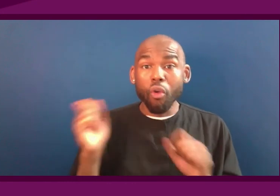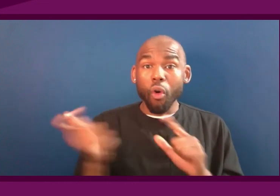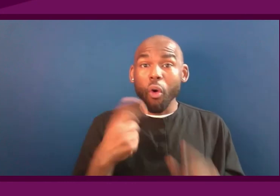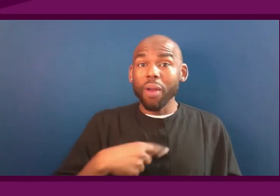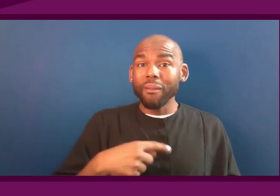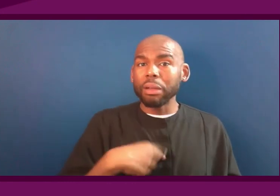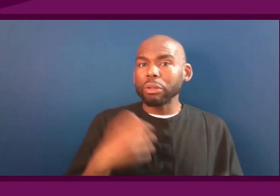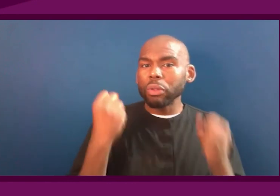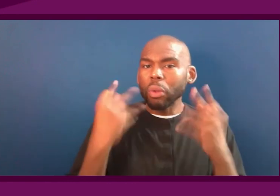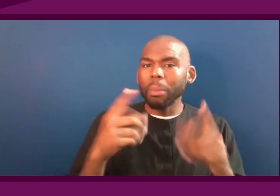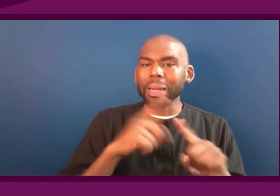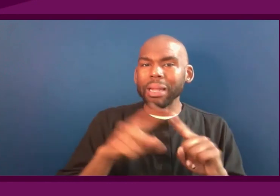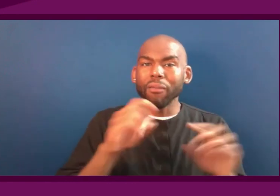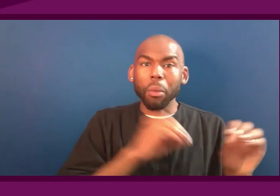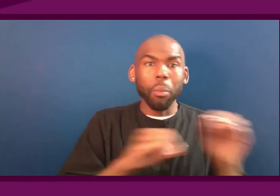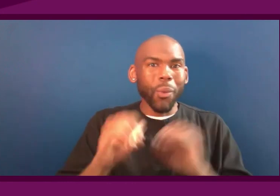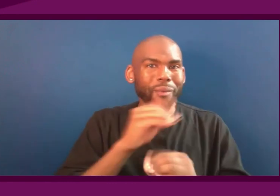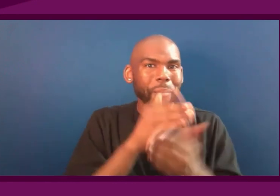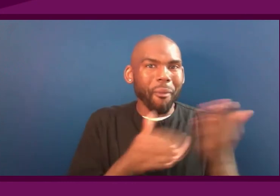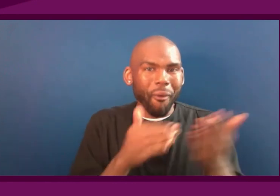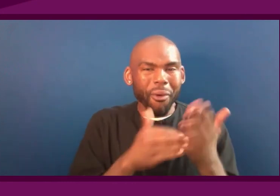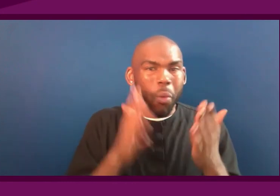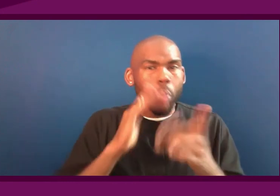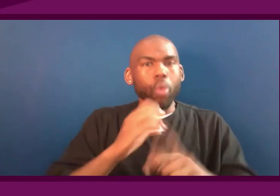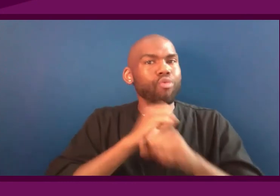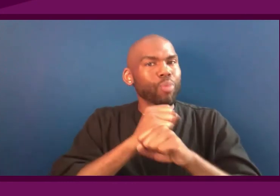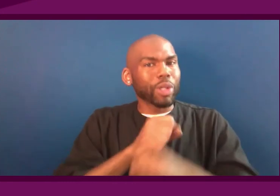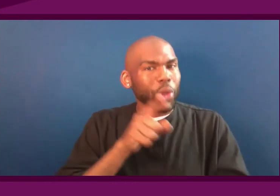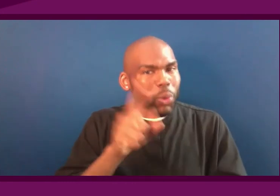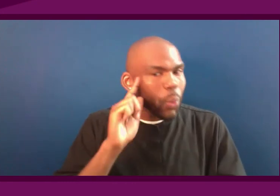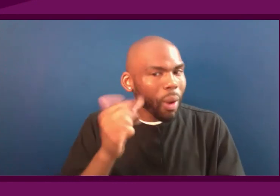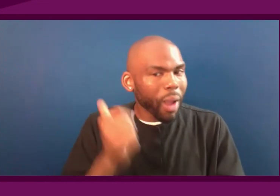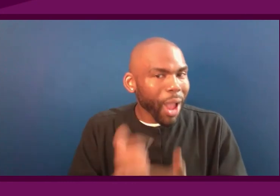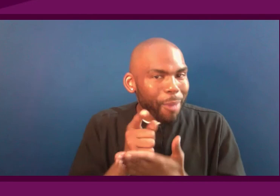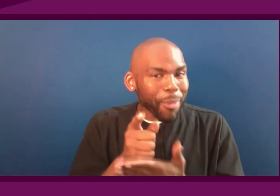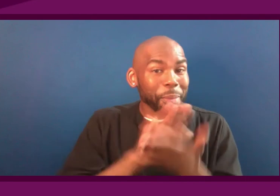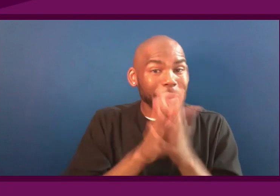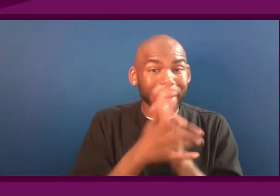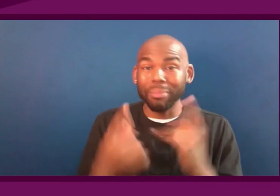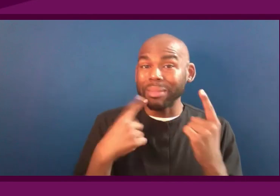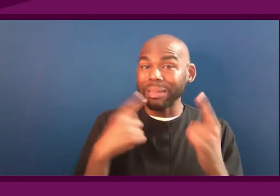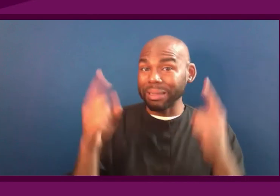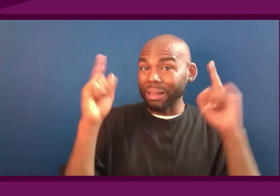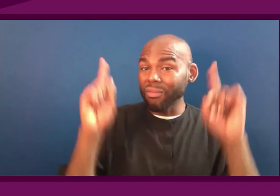in social media. I'm talking overall. Not me personally. I tried to be real nice with social media. Ashley Inkumsah: